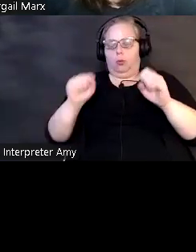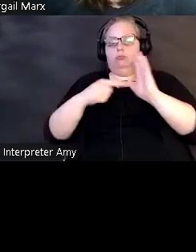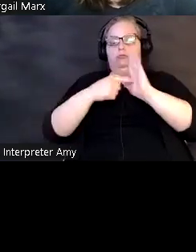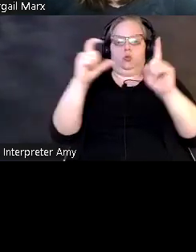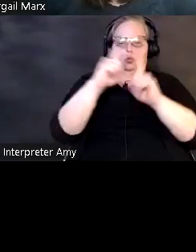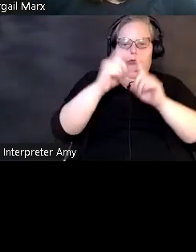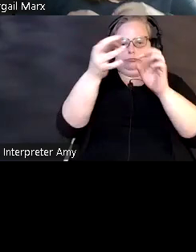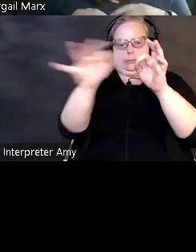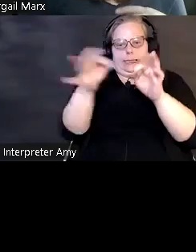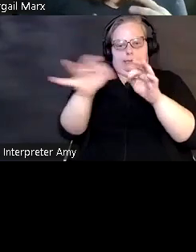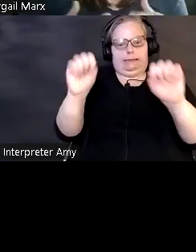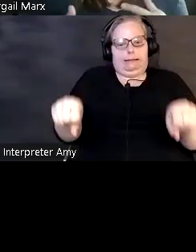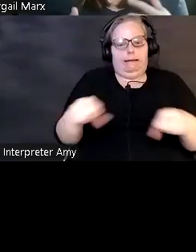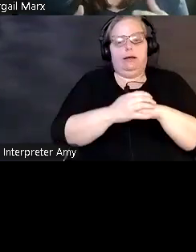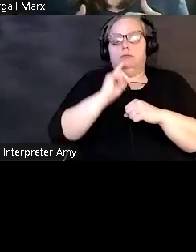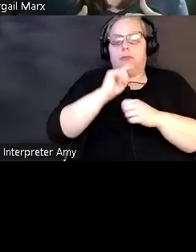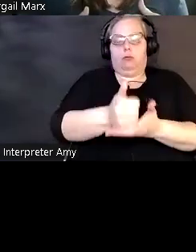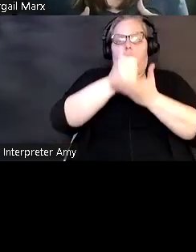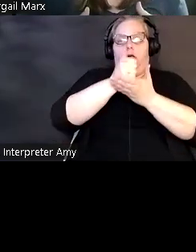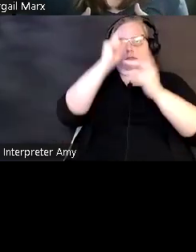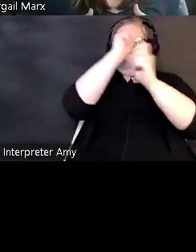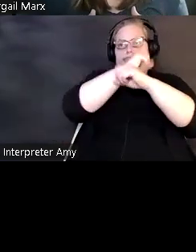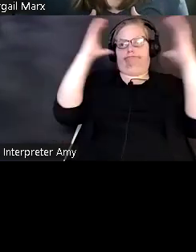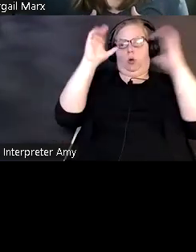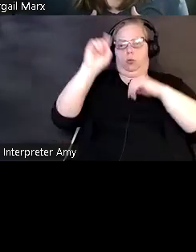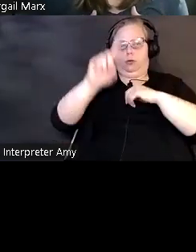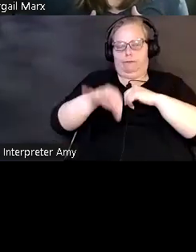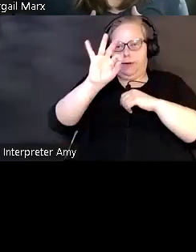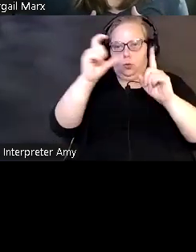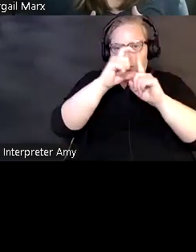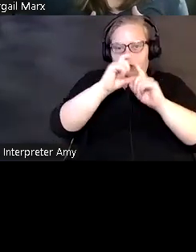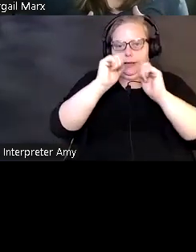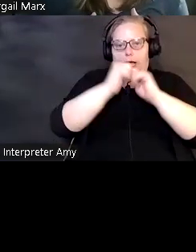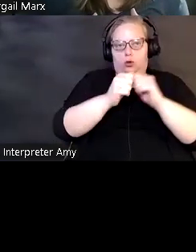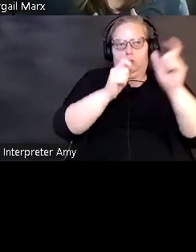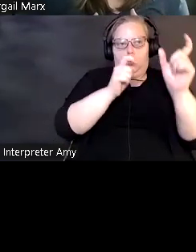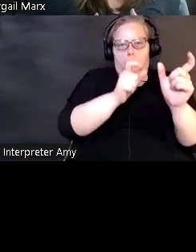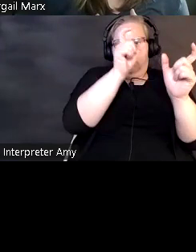visual can help you kind of differentiate where to find those words and how to put them together.